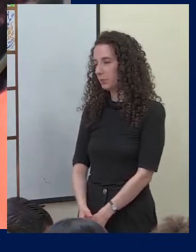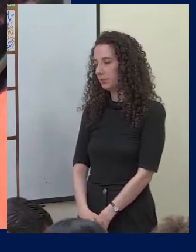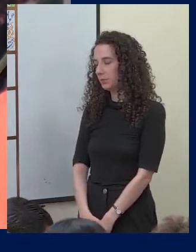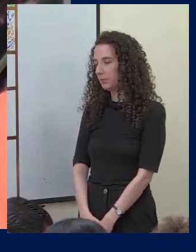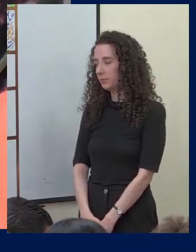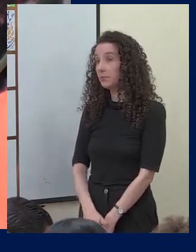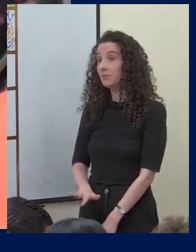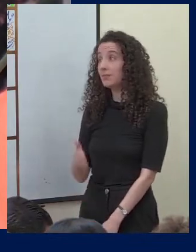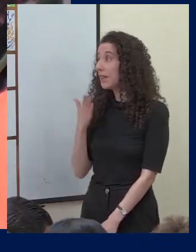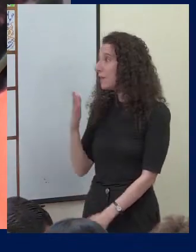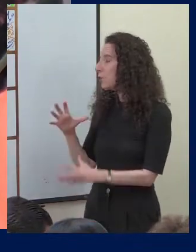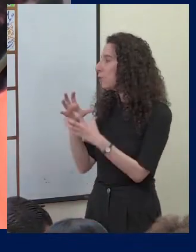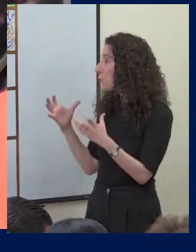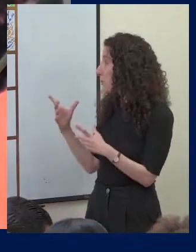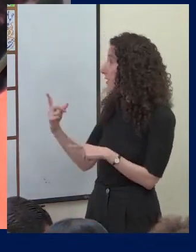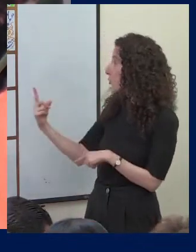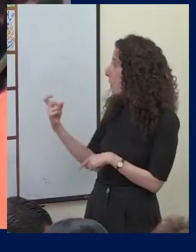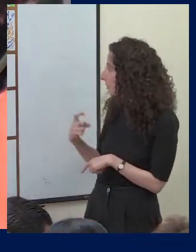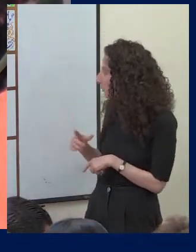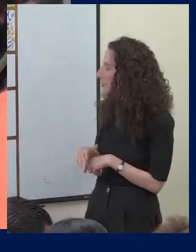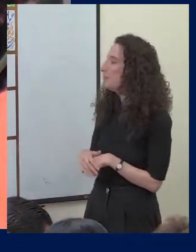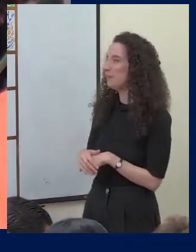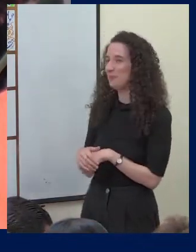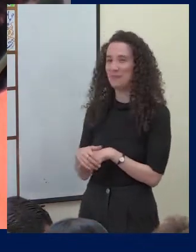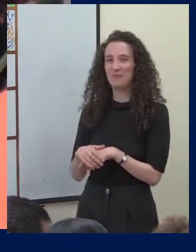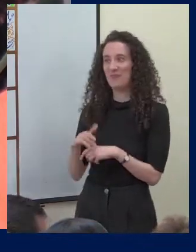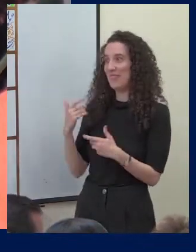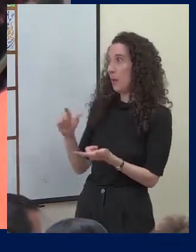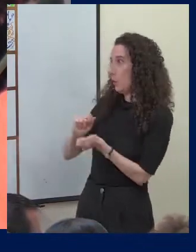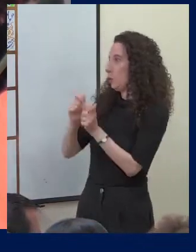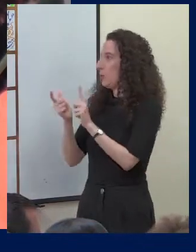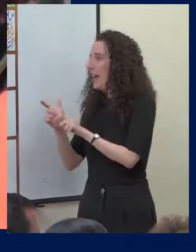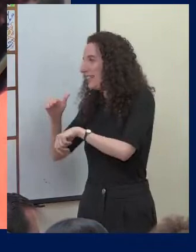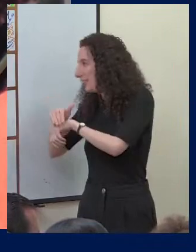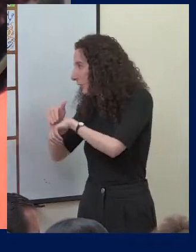you so much for that question. I will translated as well.